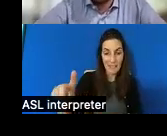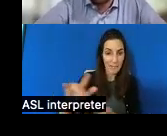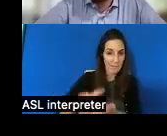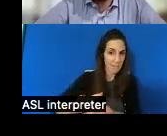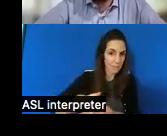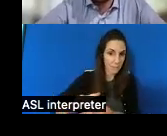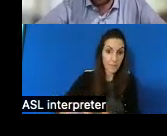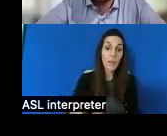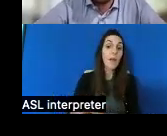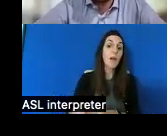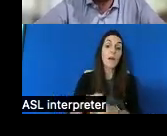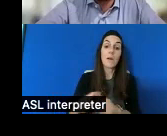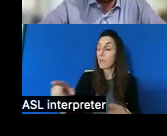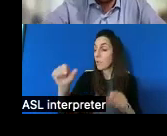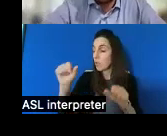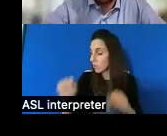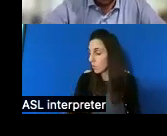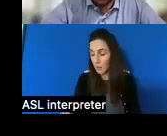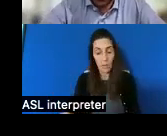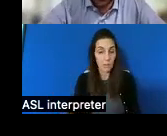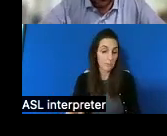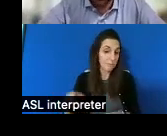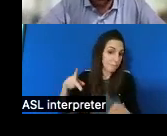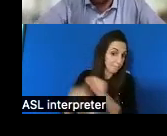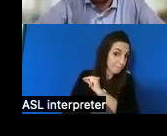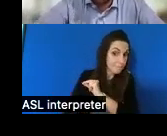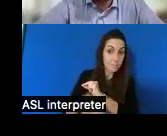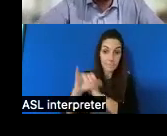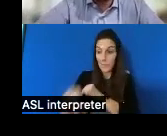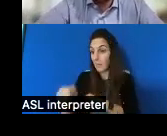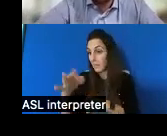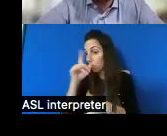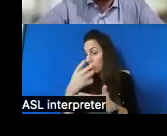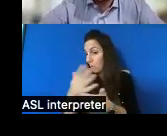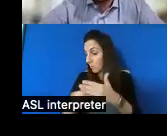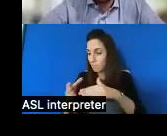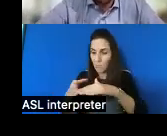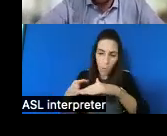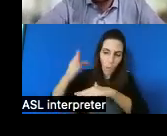benefit that benefit can be disqualified over that 900 or so dollar threshold they're making